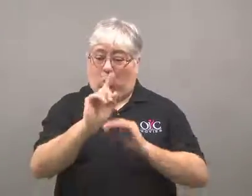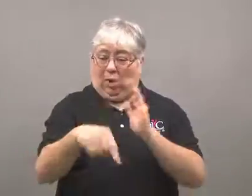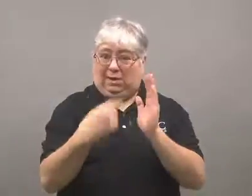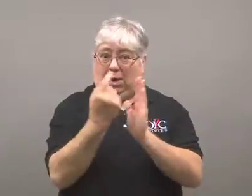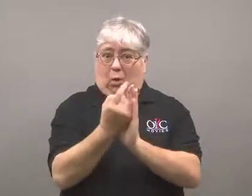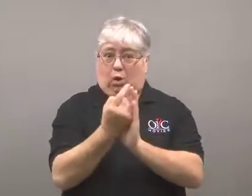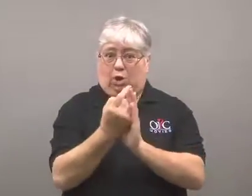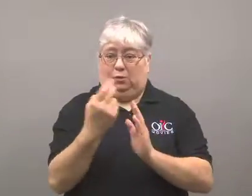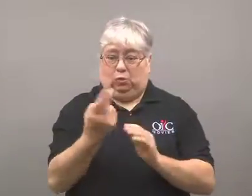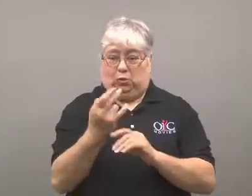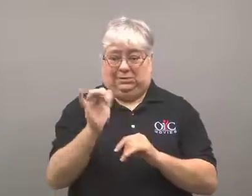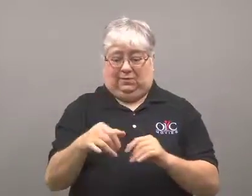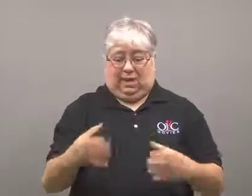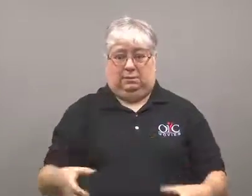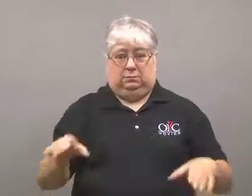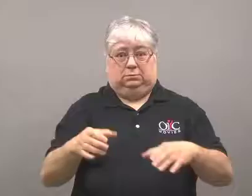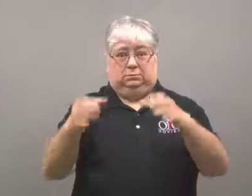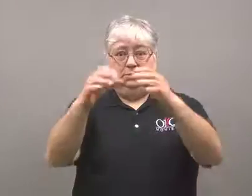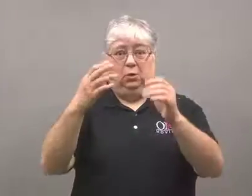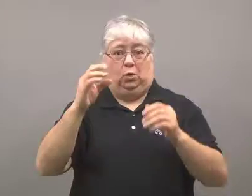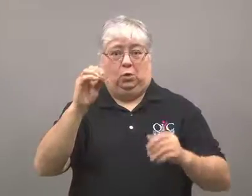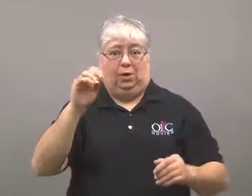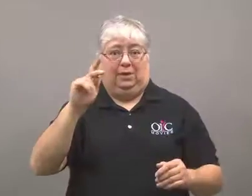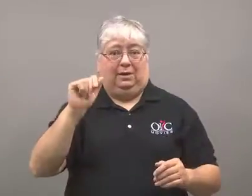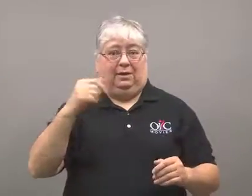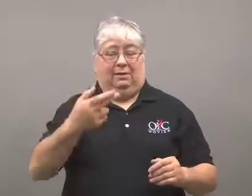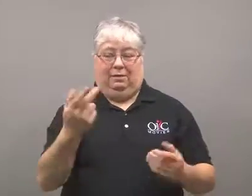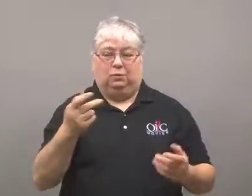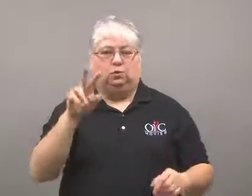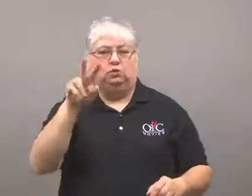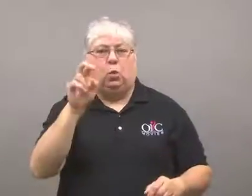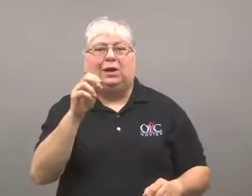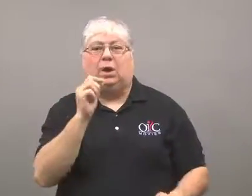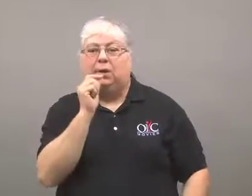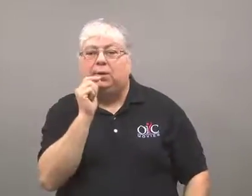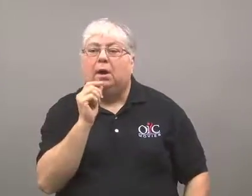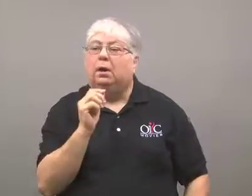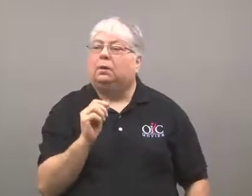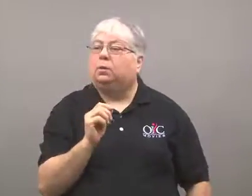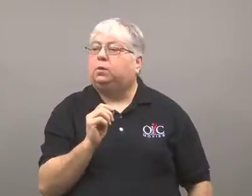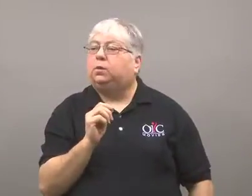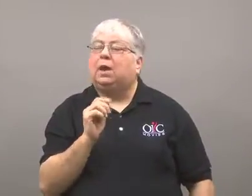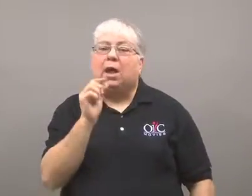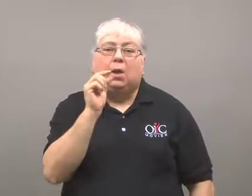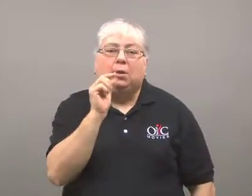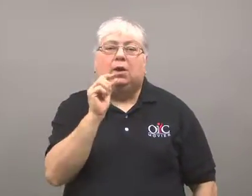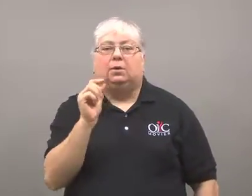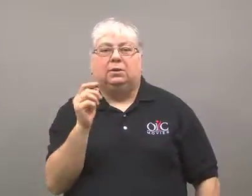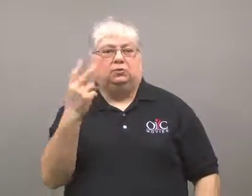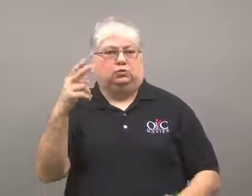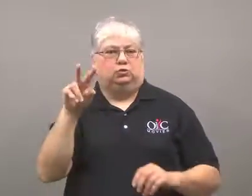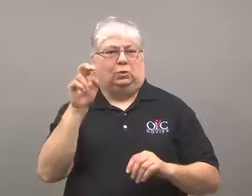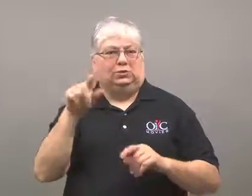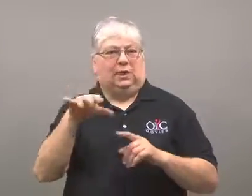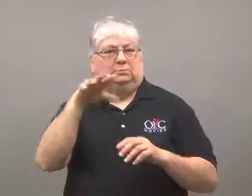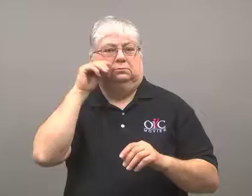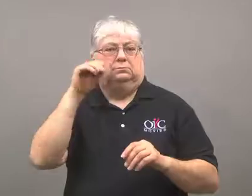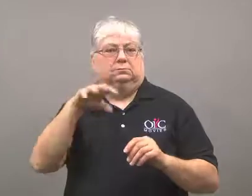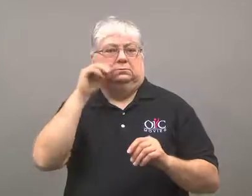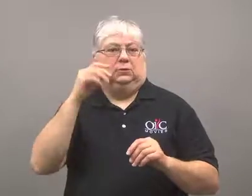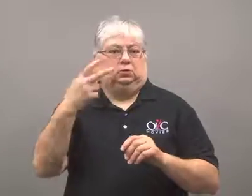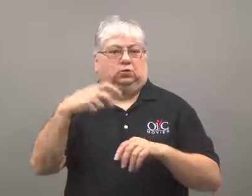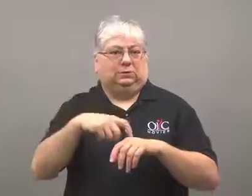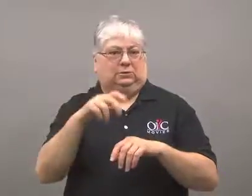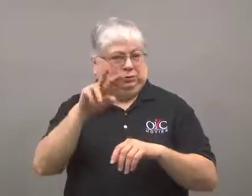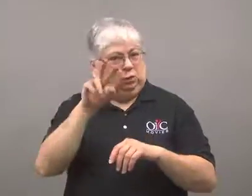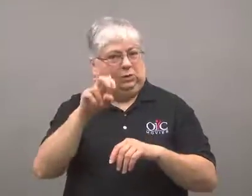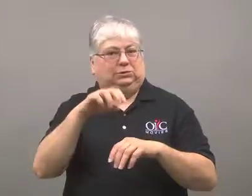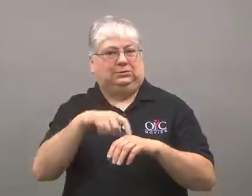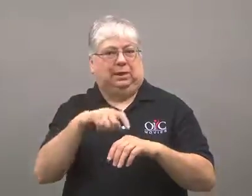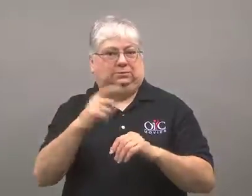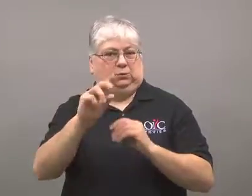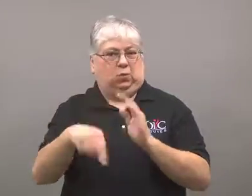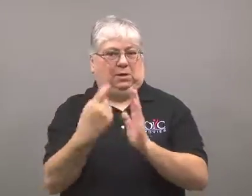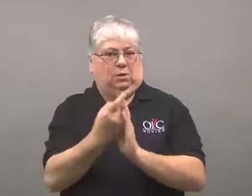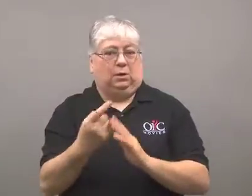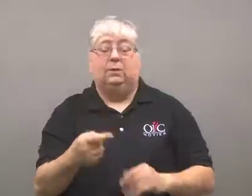A person smoking a hookah for an hour will take 200 puffs.